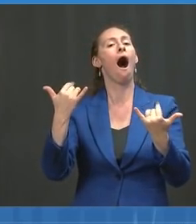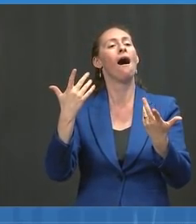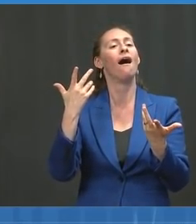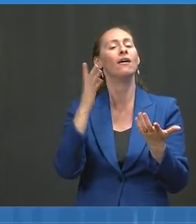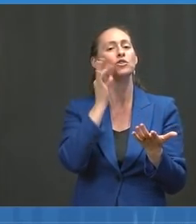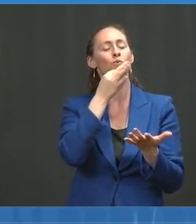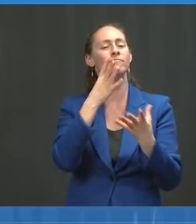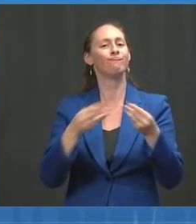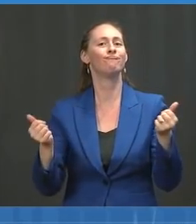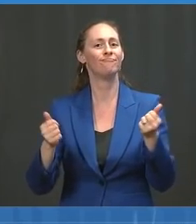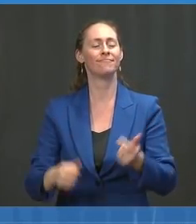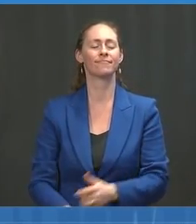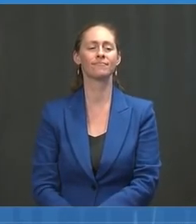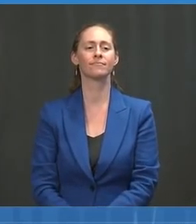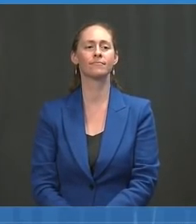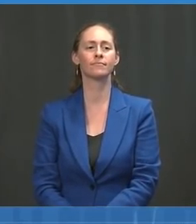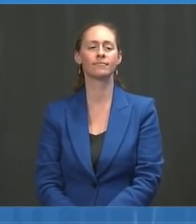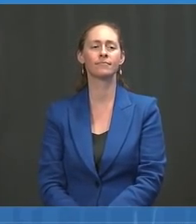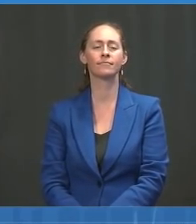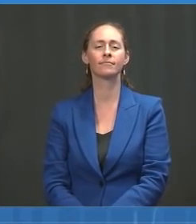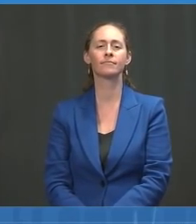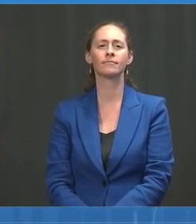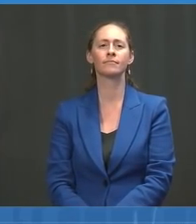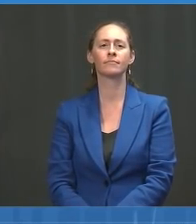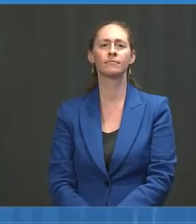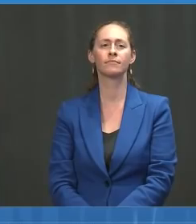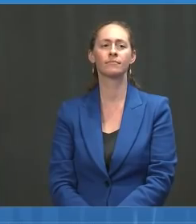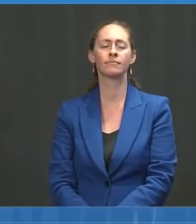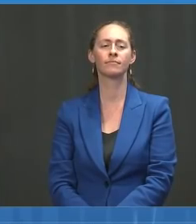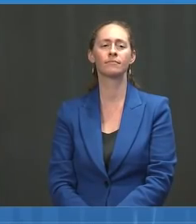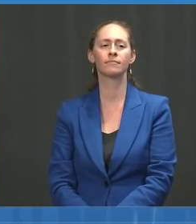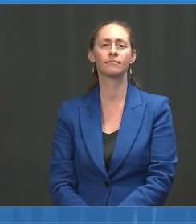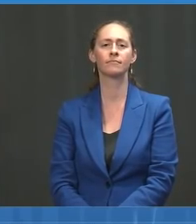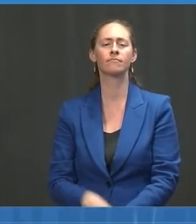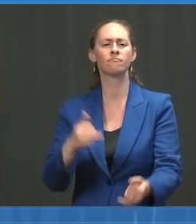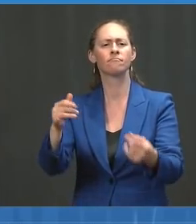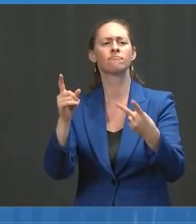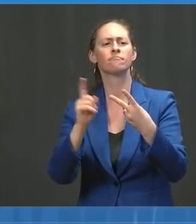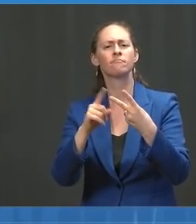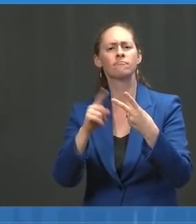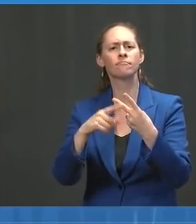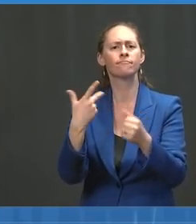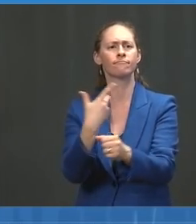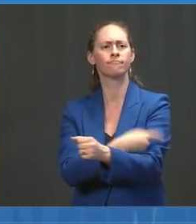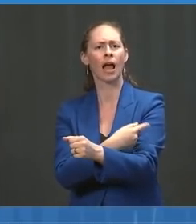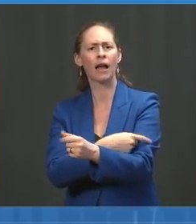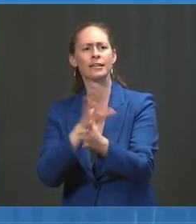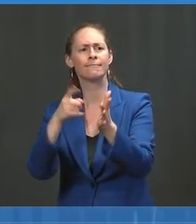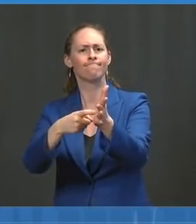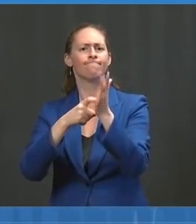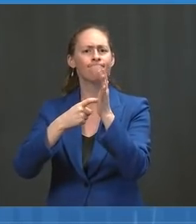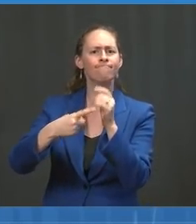Mr. Zients: So on the second part of your question, in terms of vaccine requirements, I think we have a strong track record